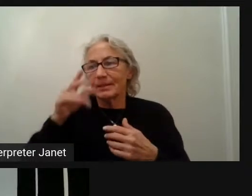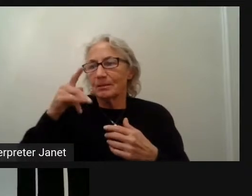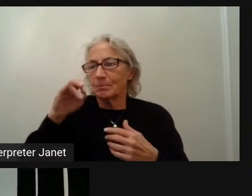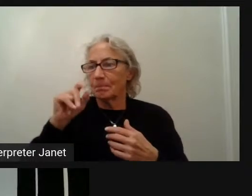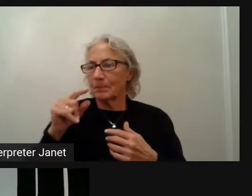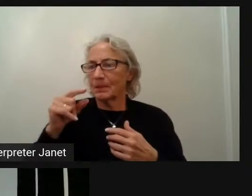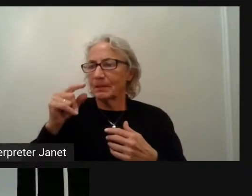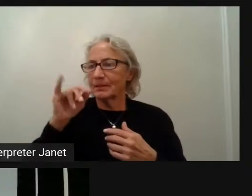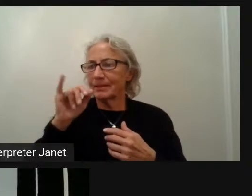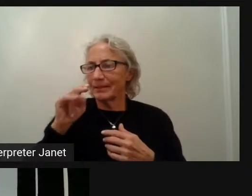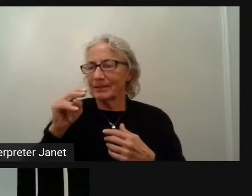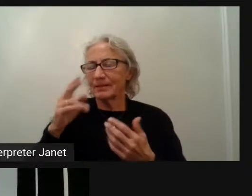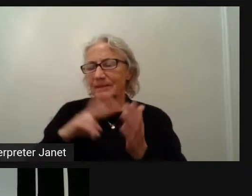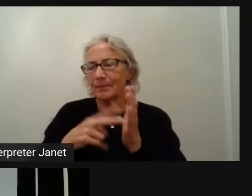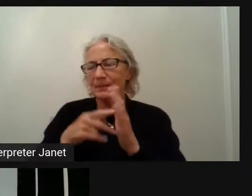they say they will not fix it, it is impossible and just